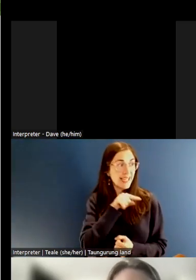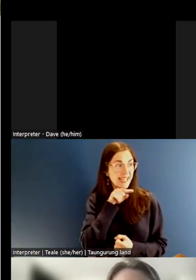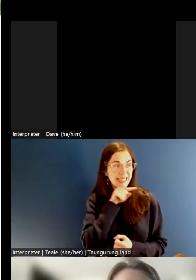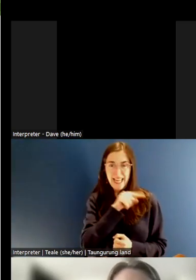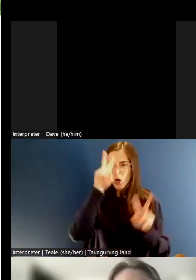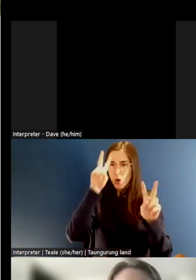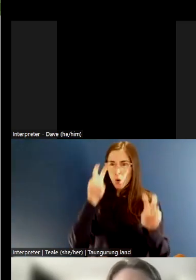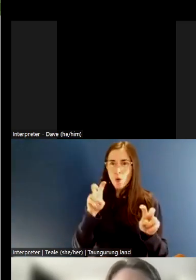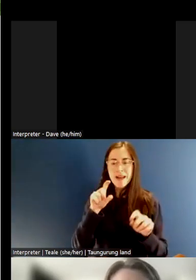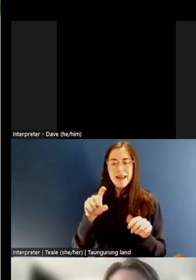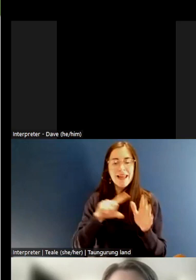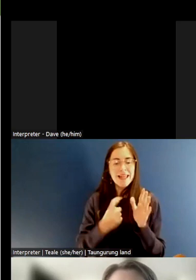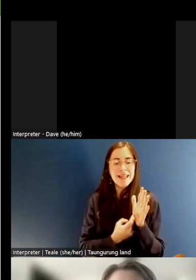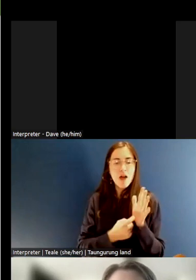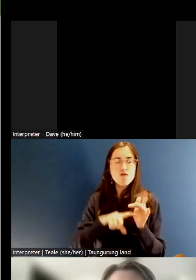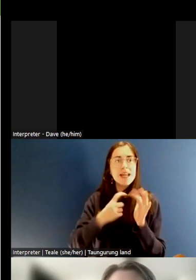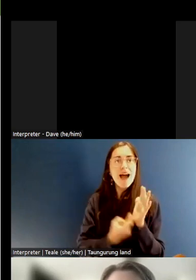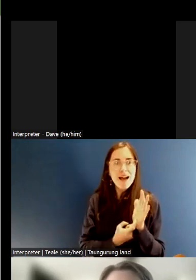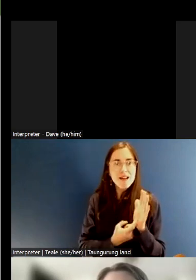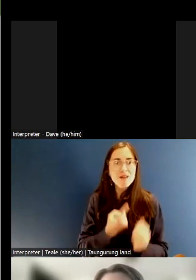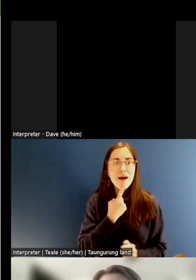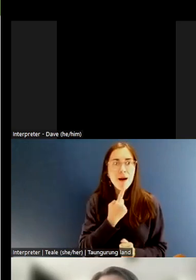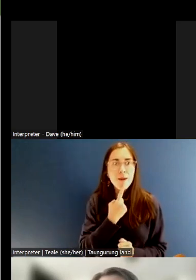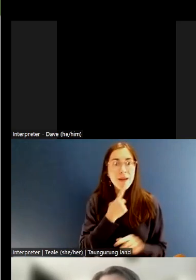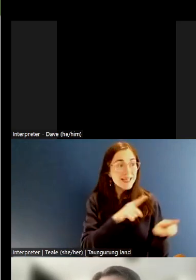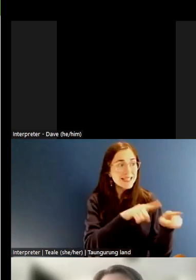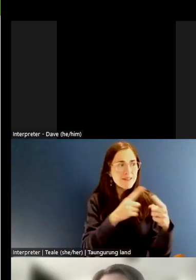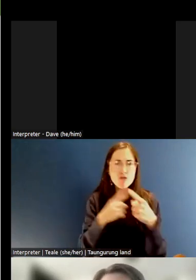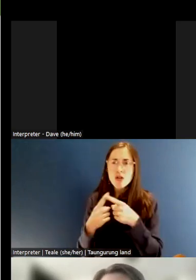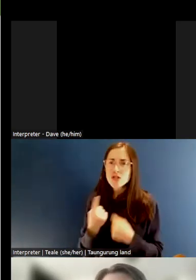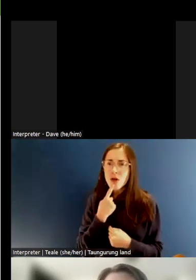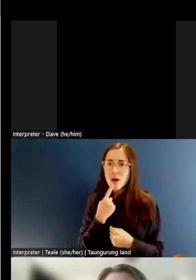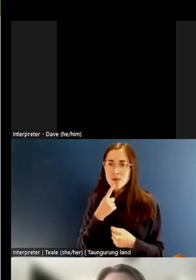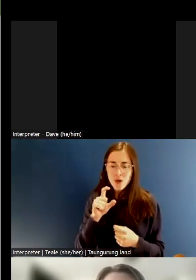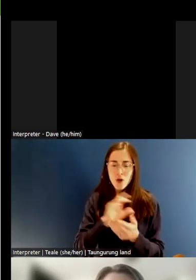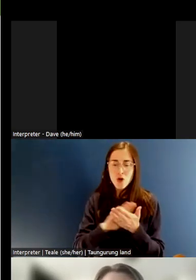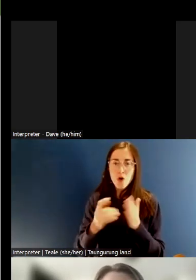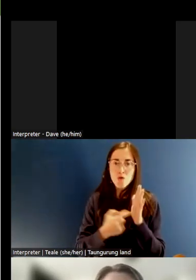So that's all the chromosomes that they can be sort of seen under the microscope like that.